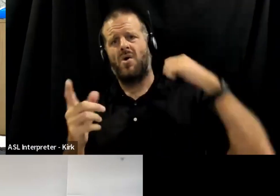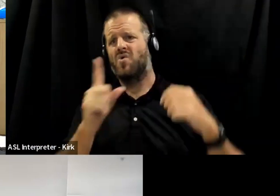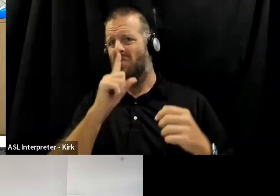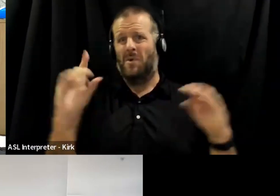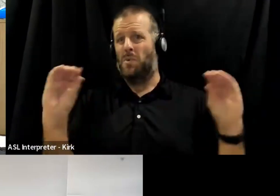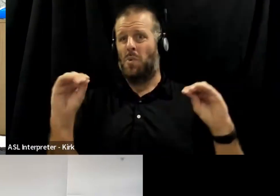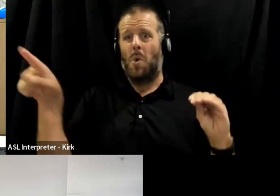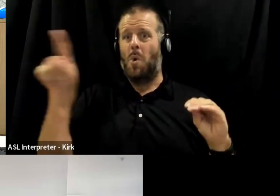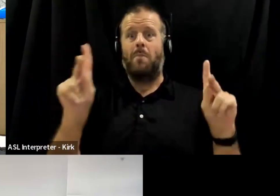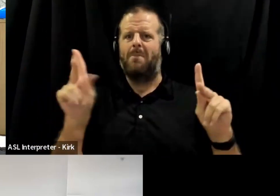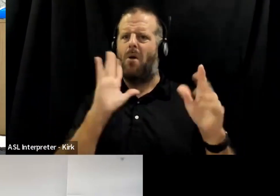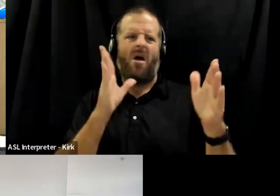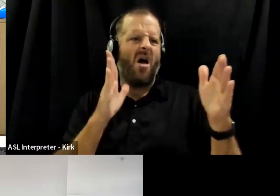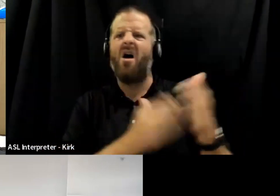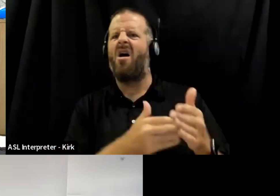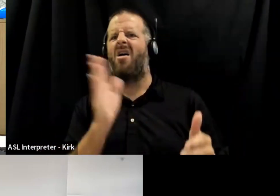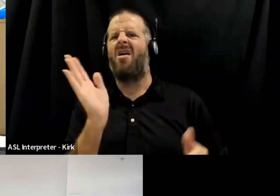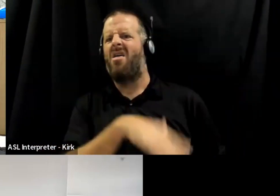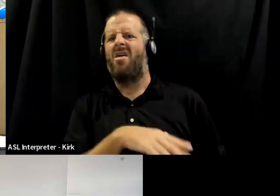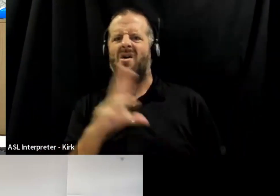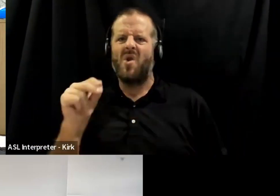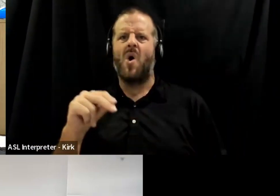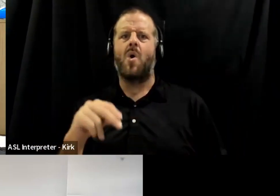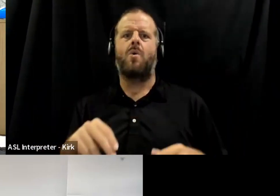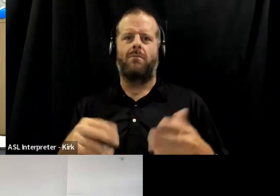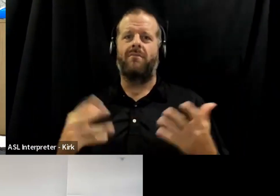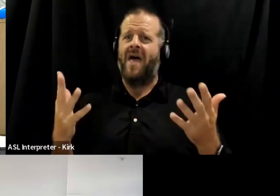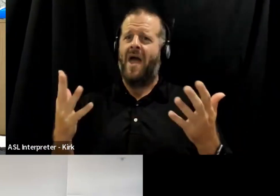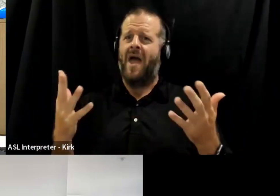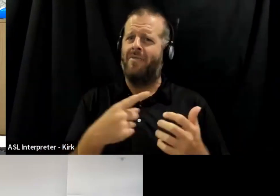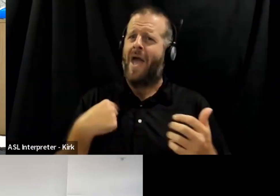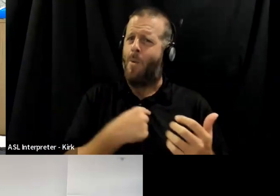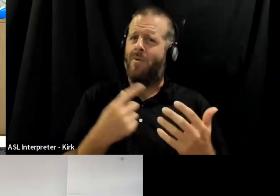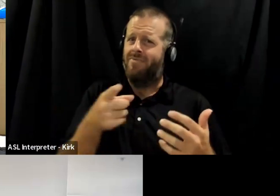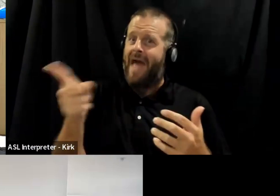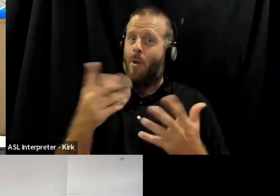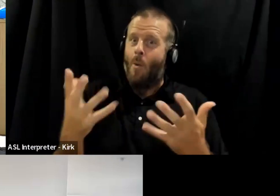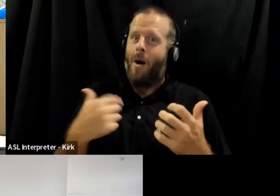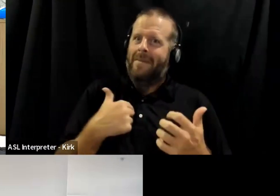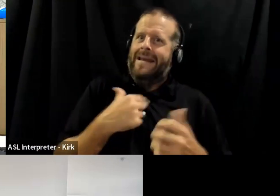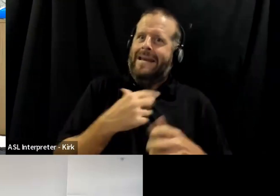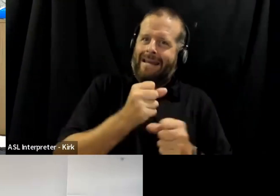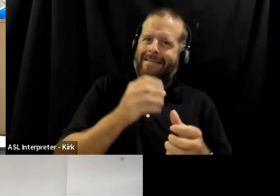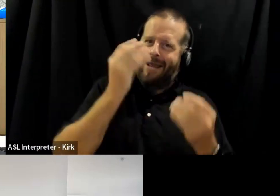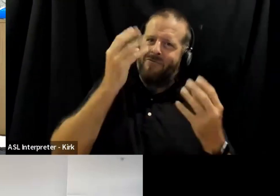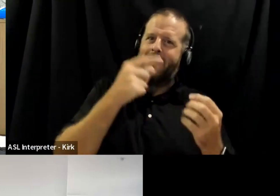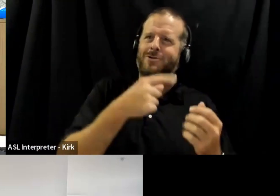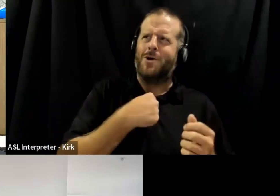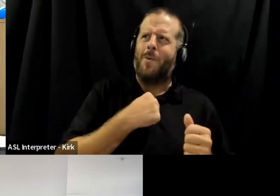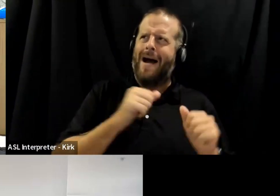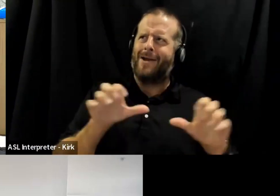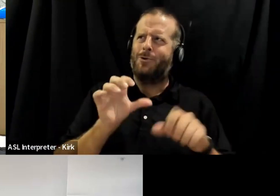who are against wanting me to get the information I need in order to do my assignment for them. So it's worked out really well.